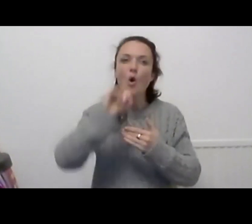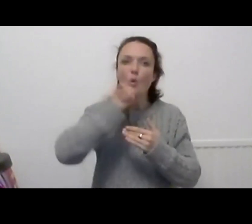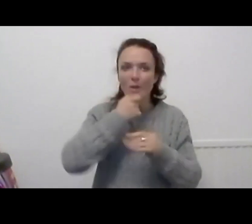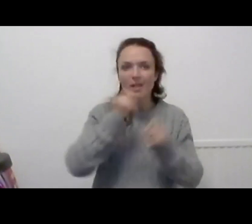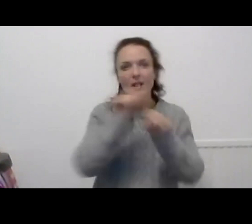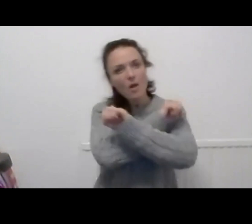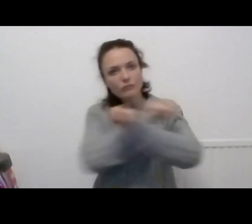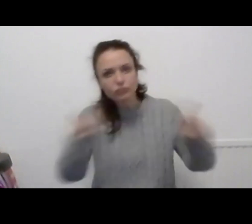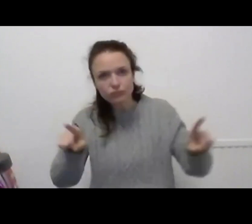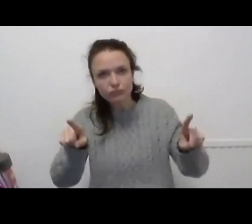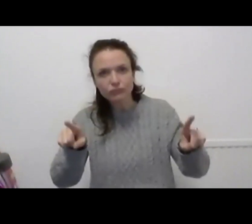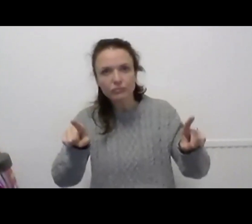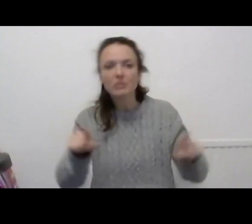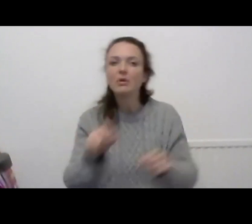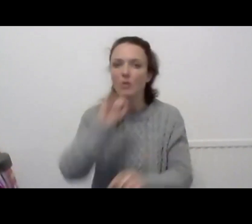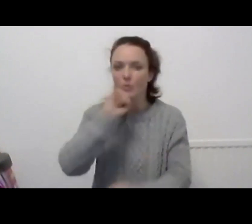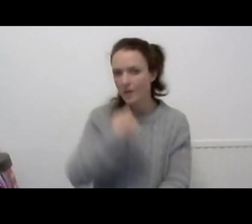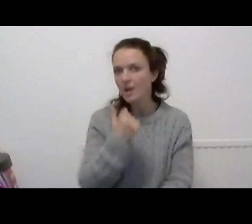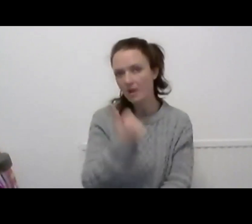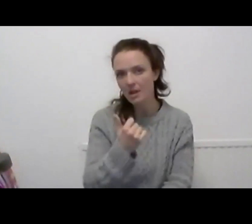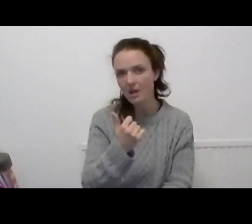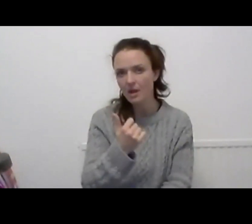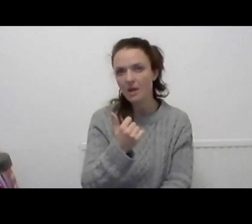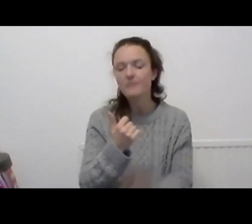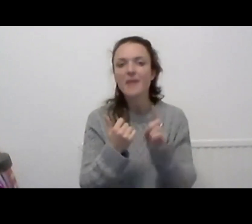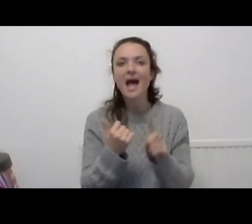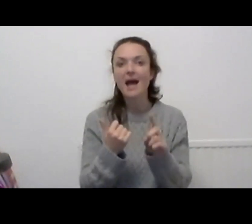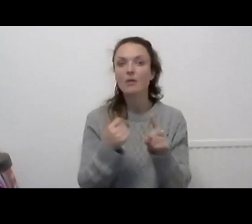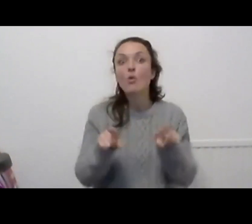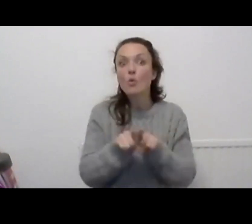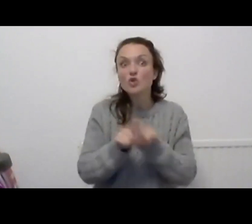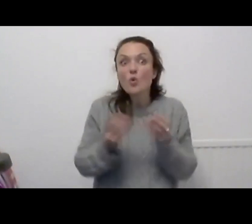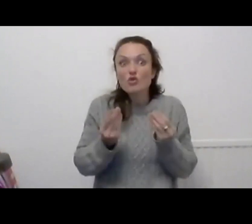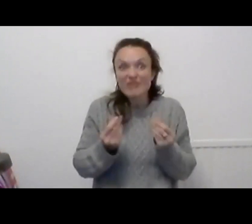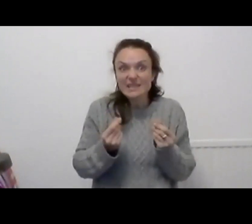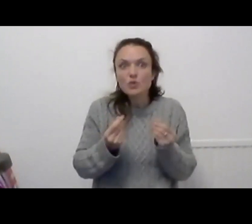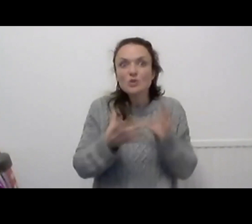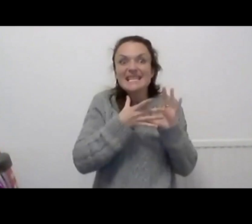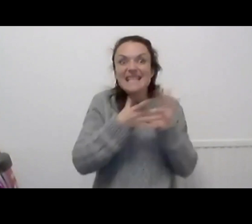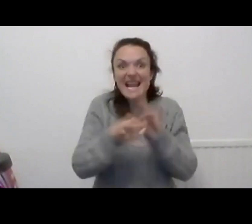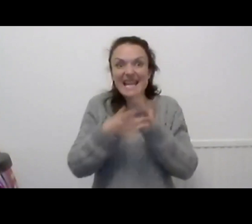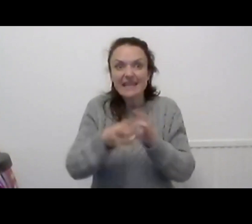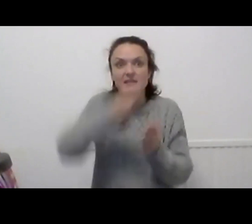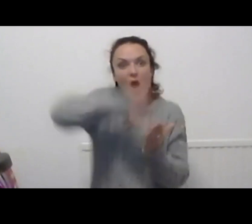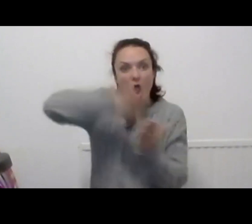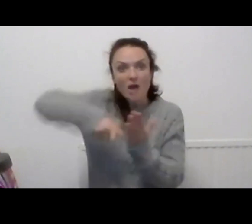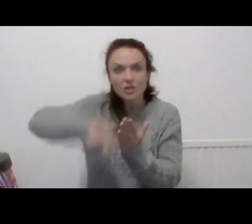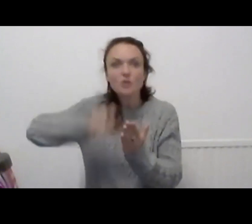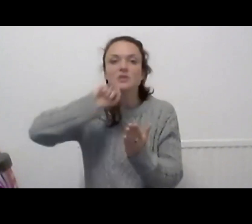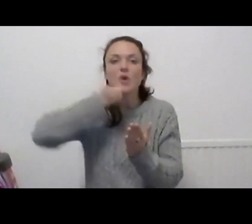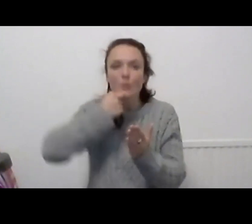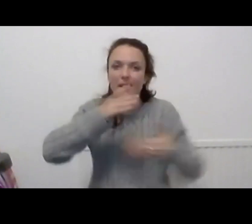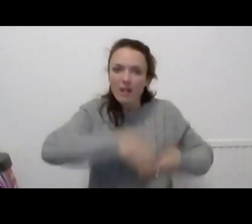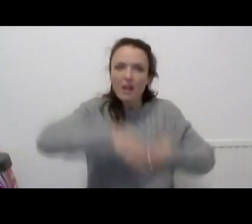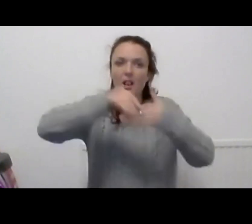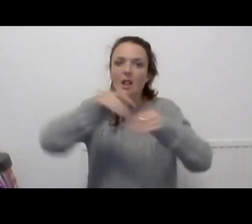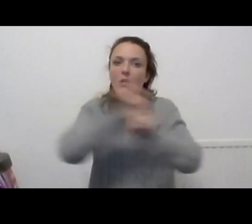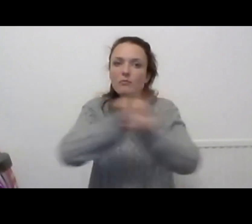couldn't this evening and sending lots of resources. So please watch this space, hands